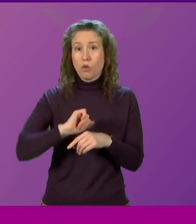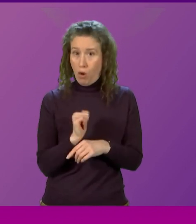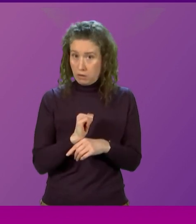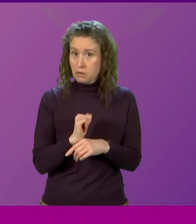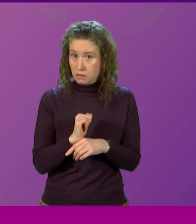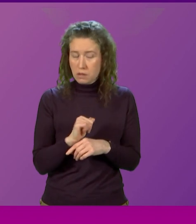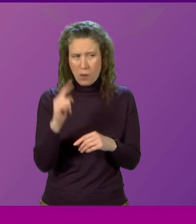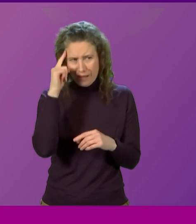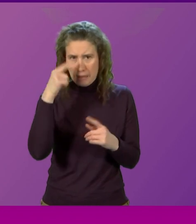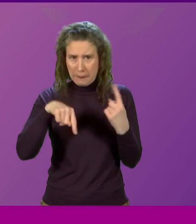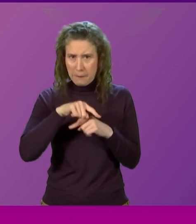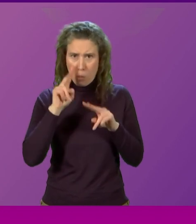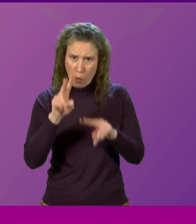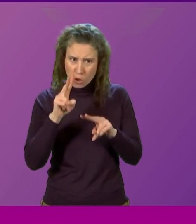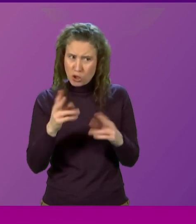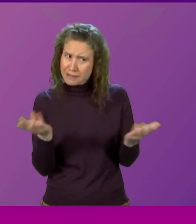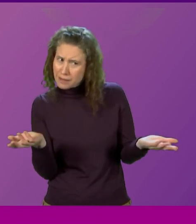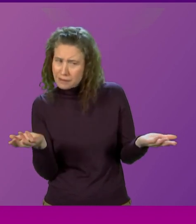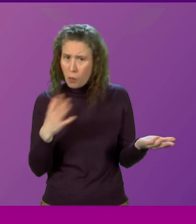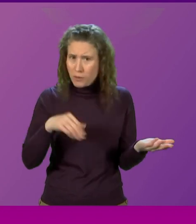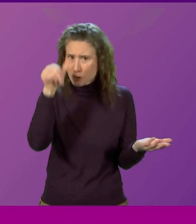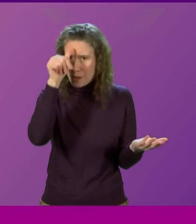I think that people who are watching would like to hear what the First Minister plans